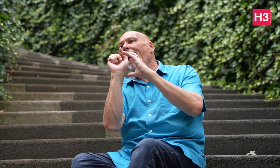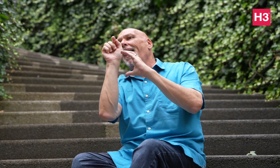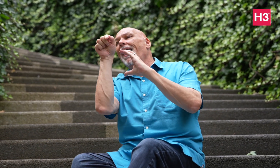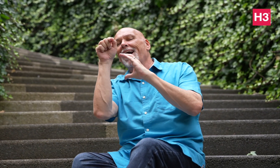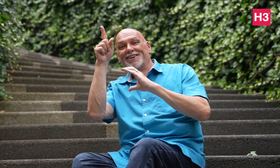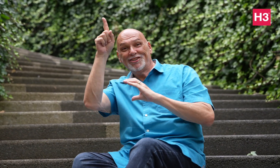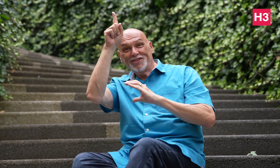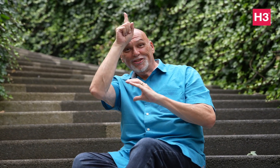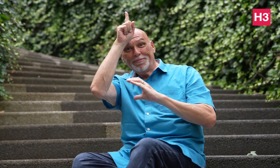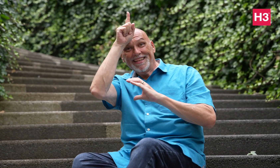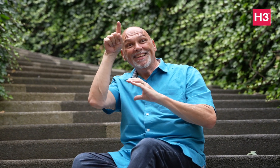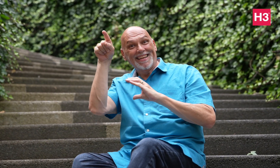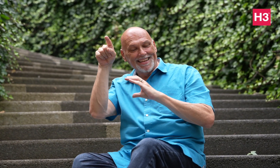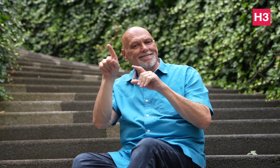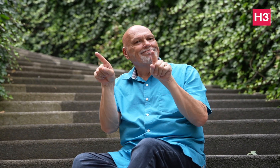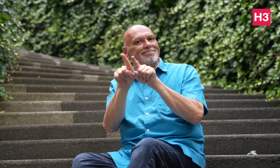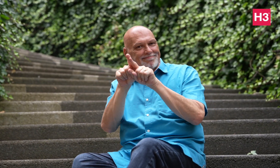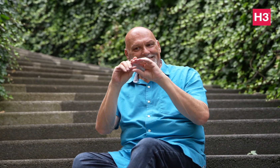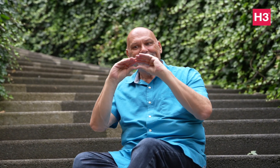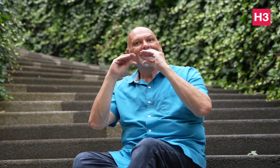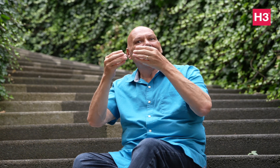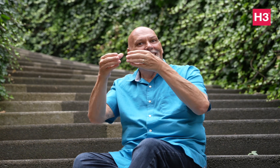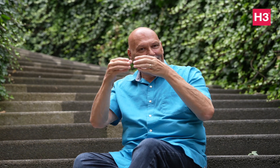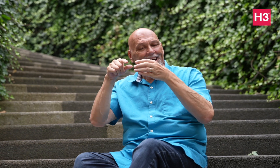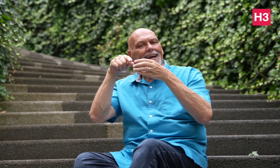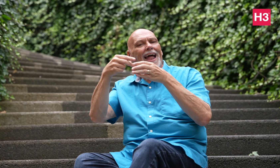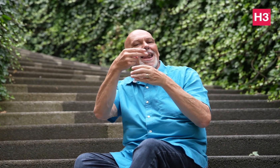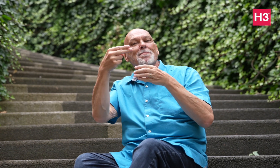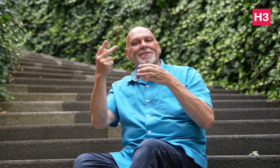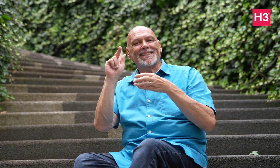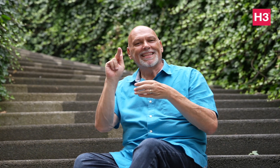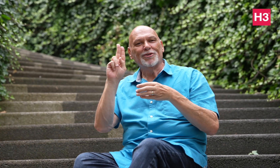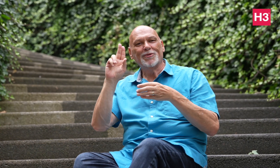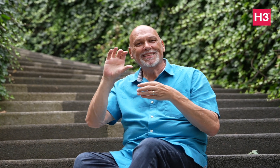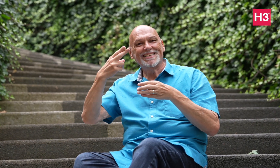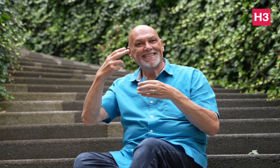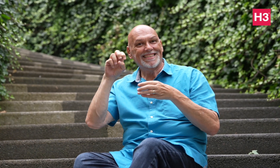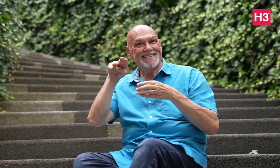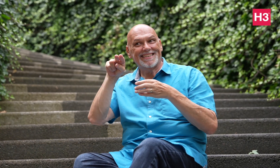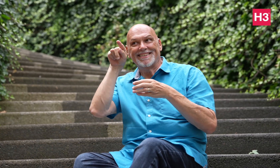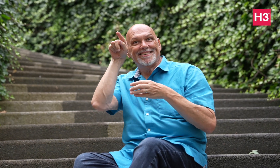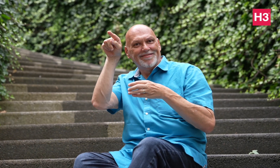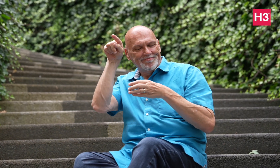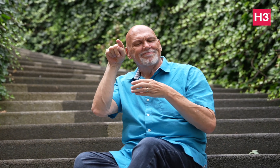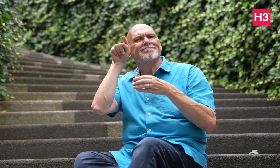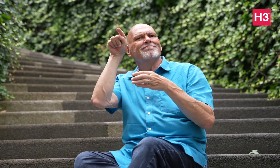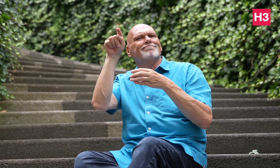where it’s known as "Kuchen."